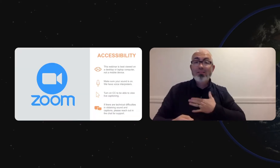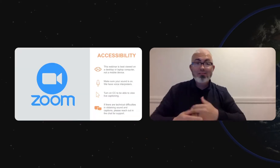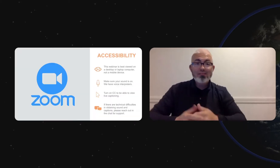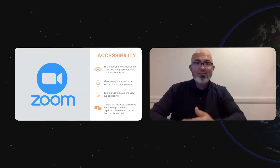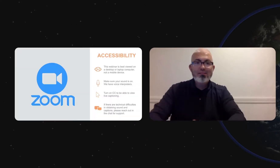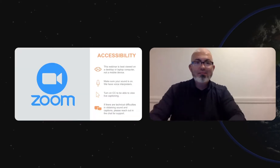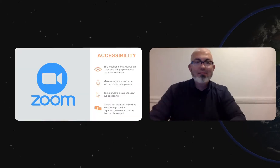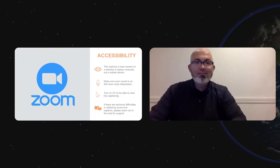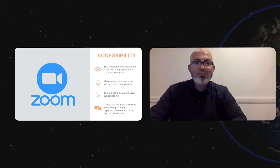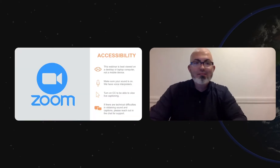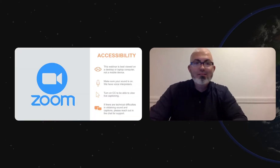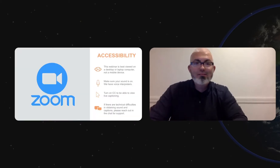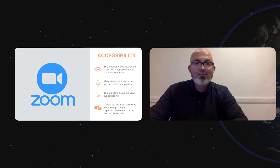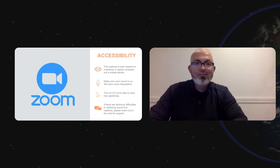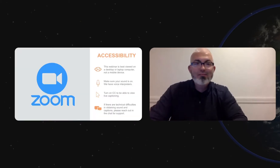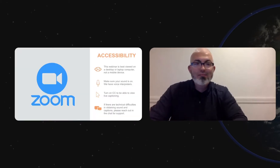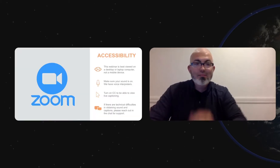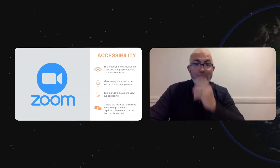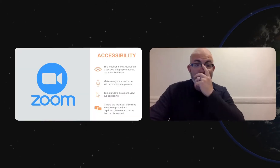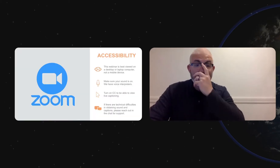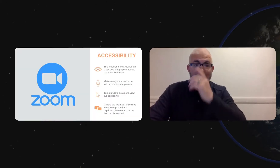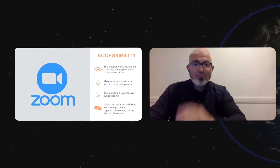Next slide, please.